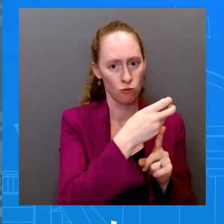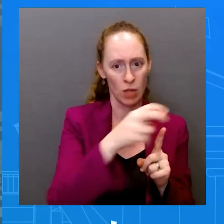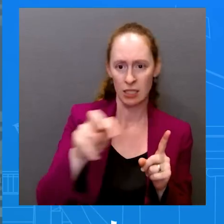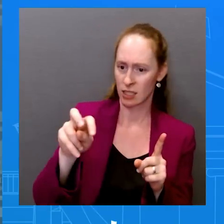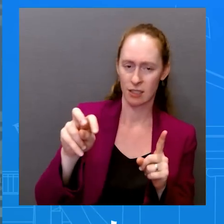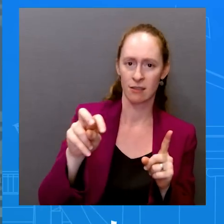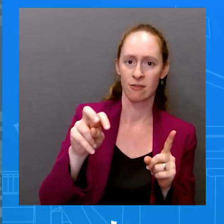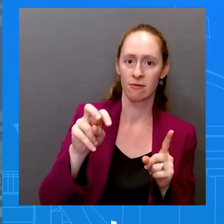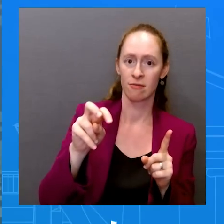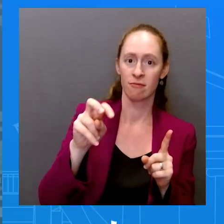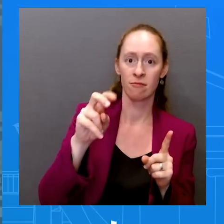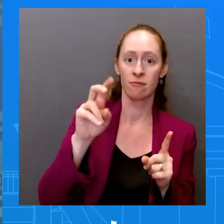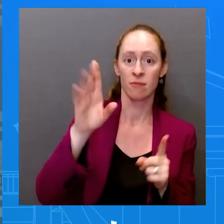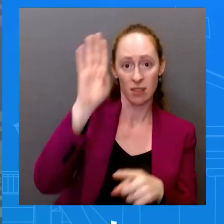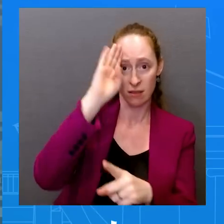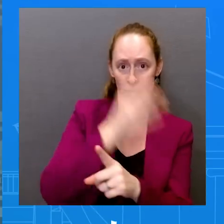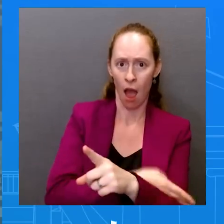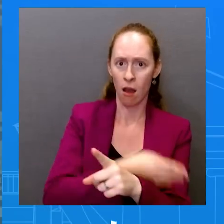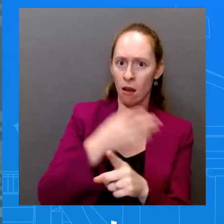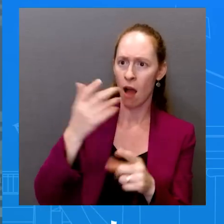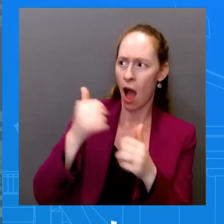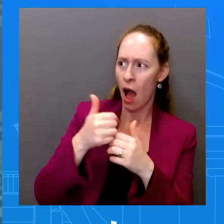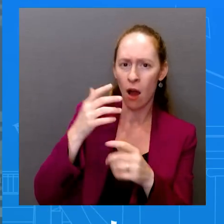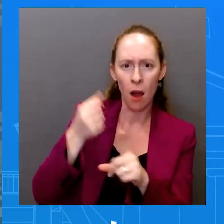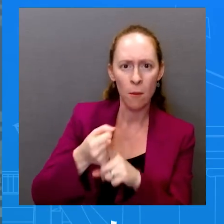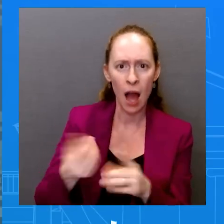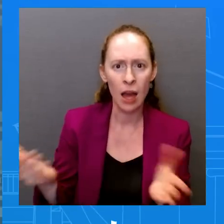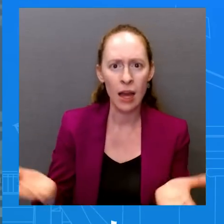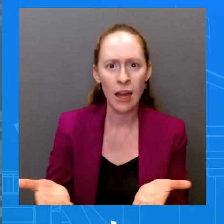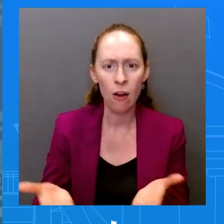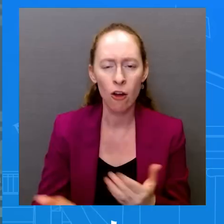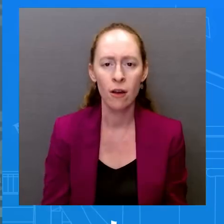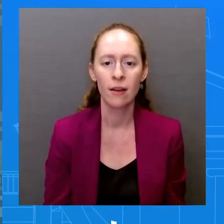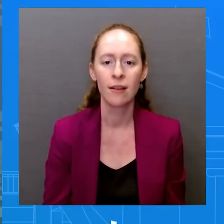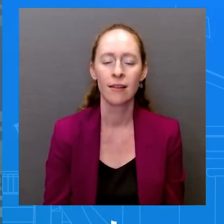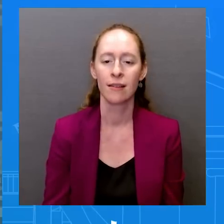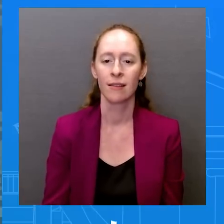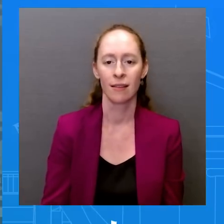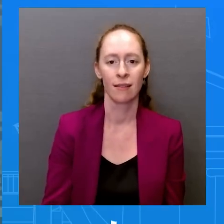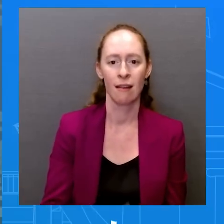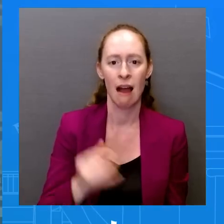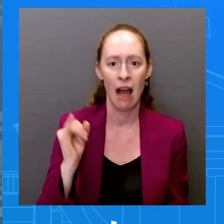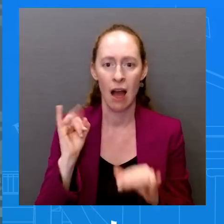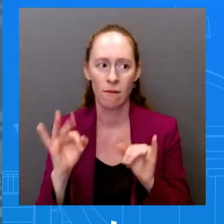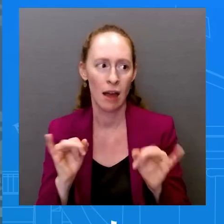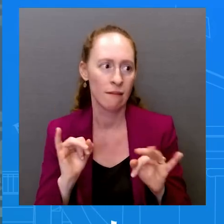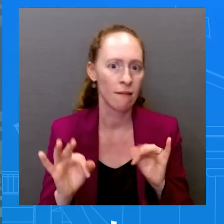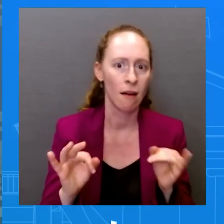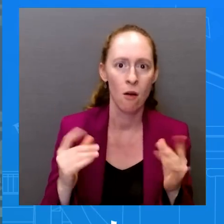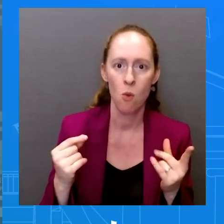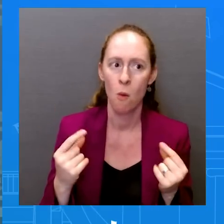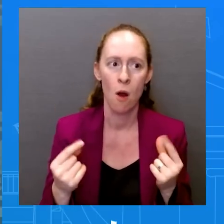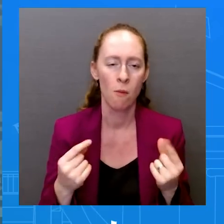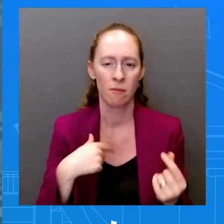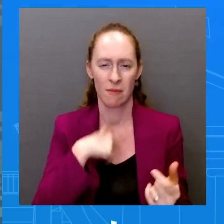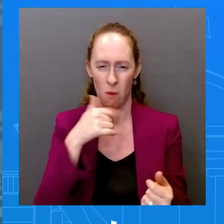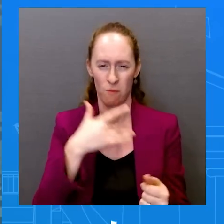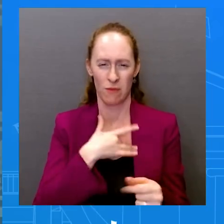to talk about hypotheticals here. We -- what we -- what I will say about the relationship with the --